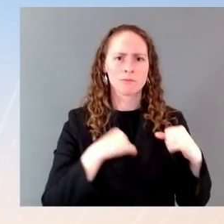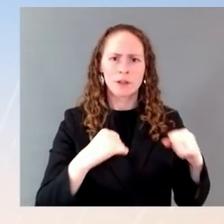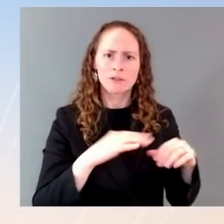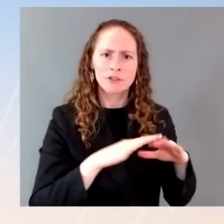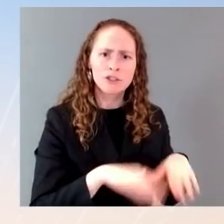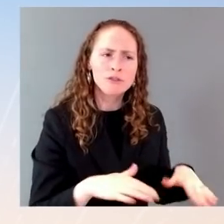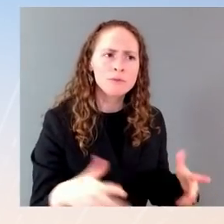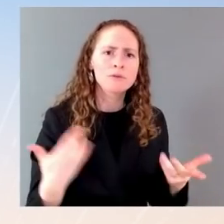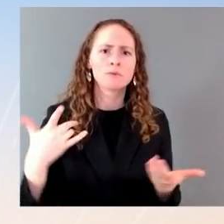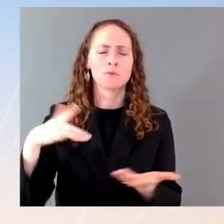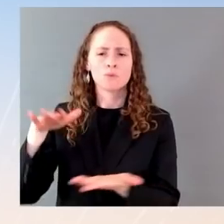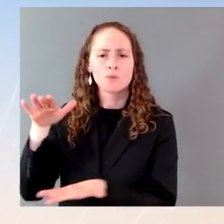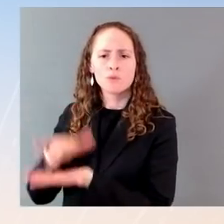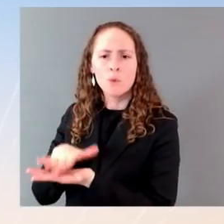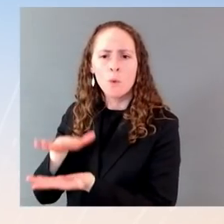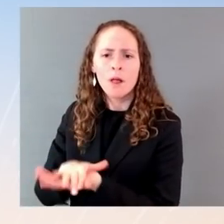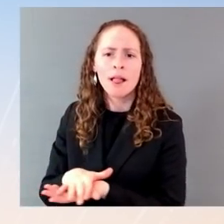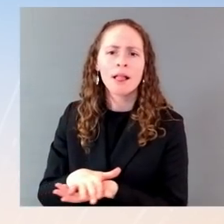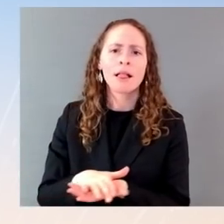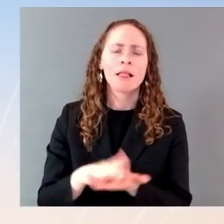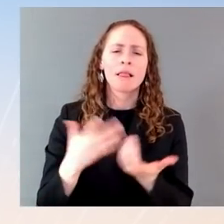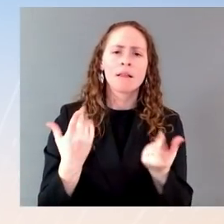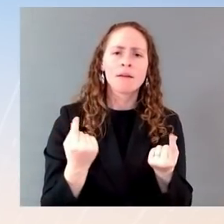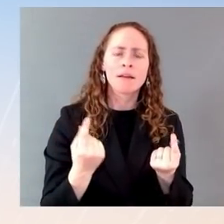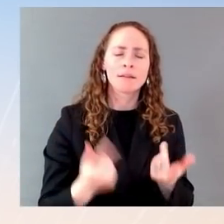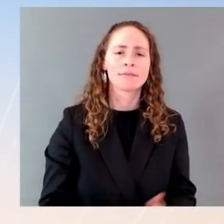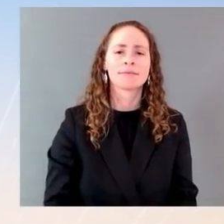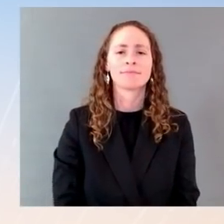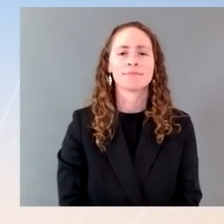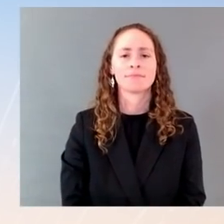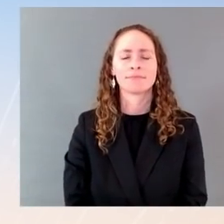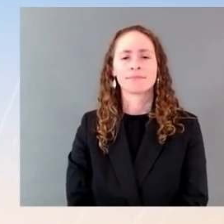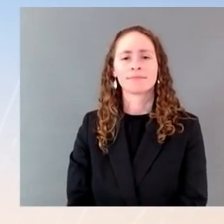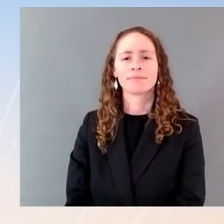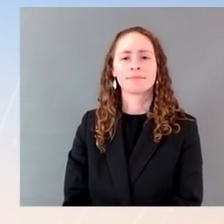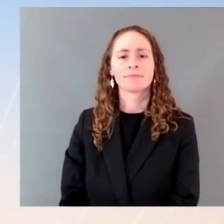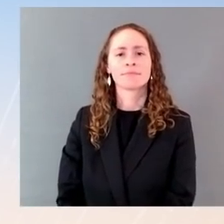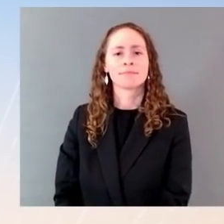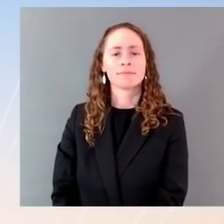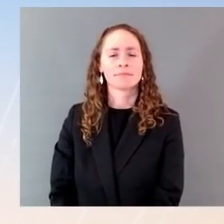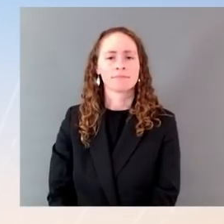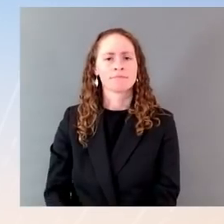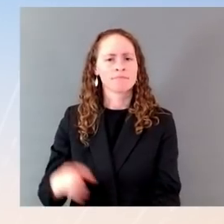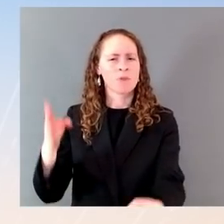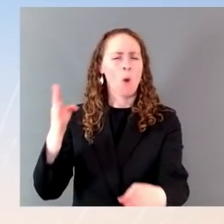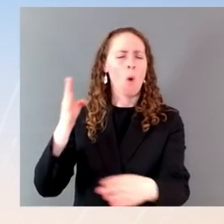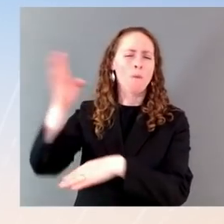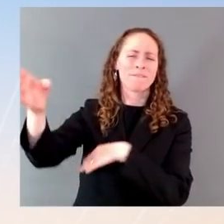public health experts have endorsed this rule. It's also building on what we've already seen businesses do on their own.